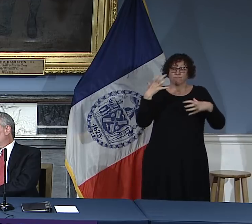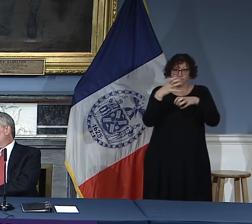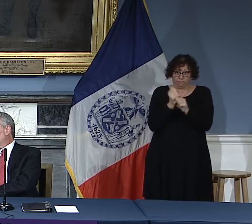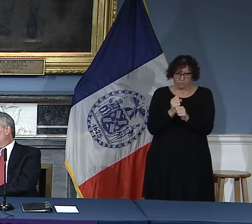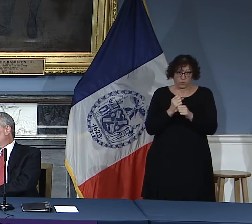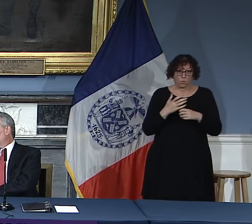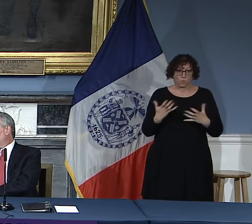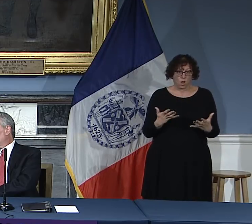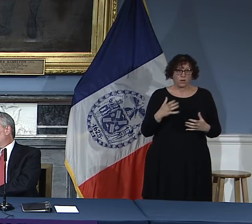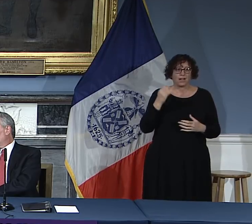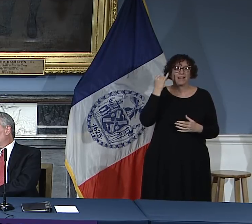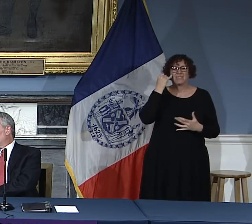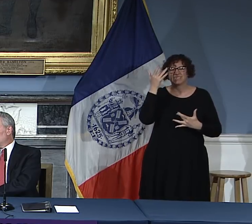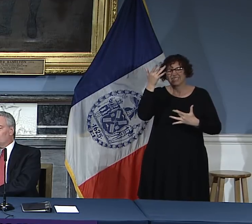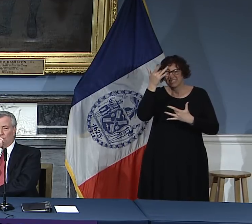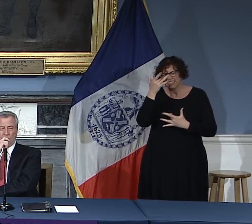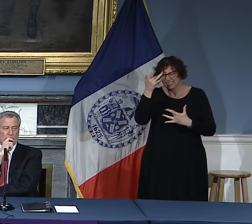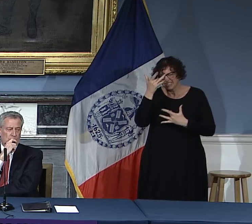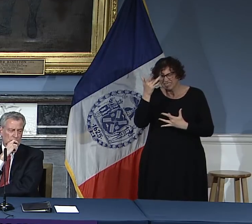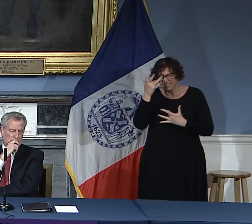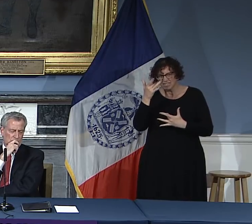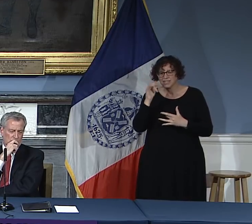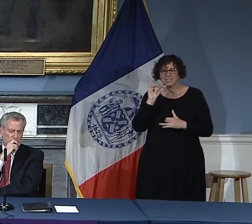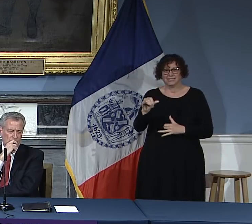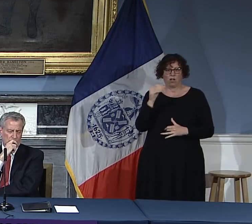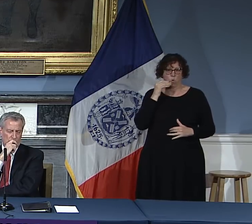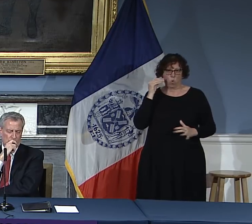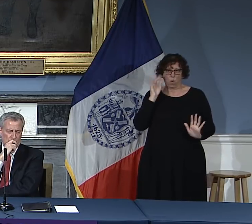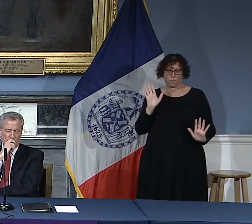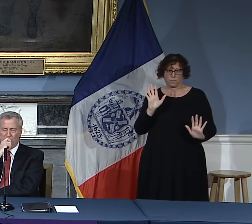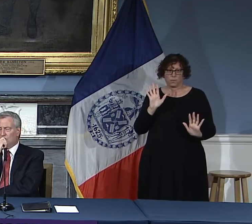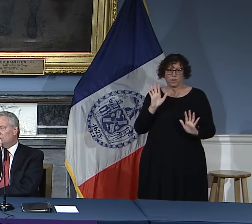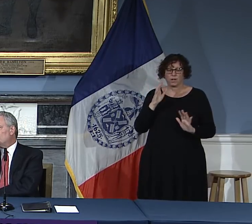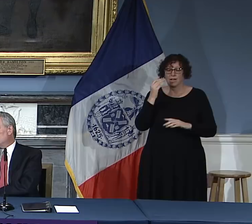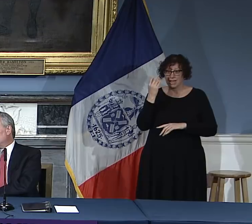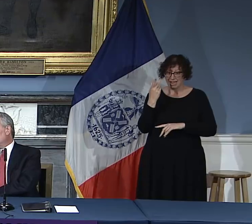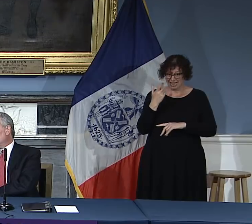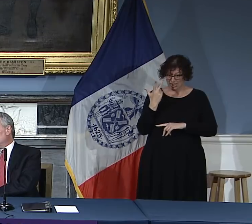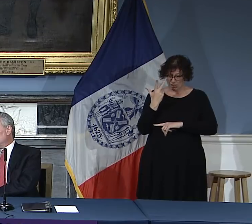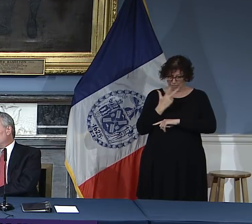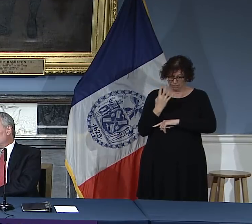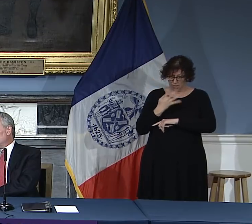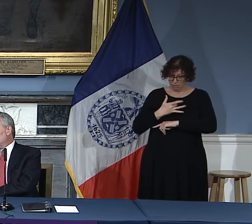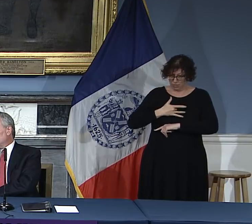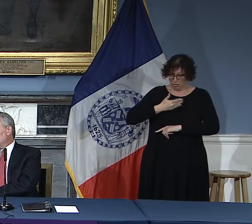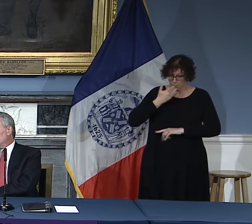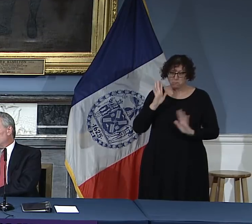OU FTORUR O ELDERS AND ENSURE THAT THEY HAVE AL LTH EREUSORSCE HATT EYTH NEED TO